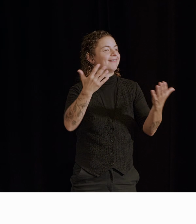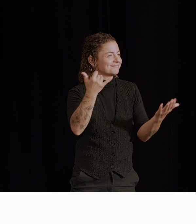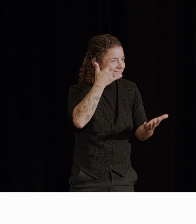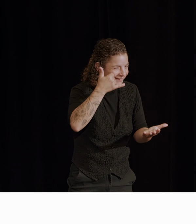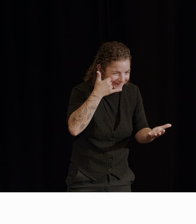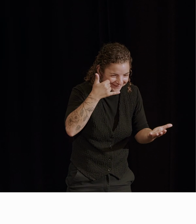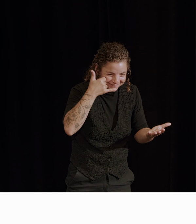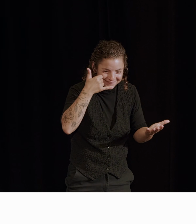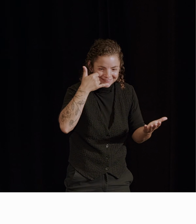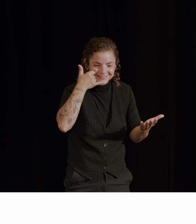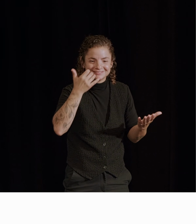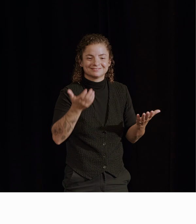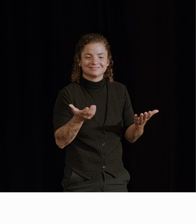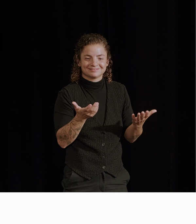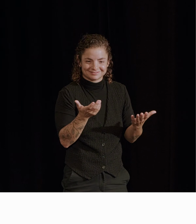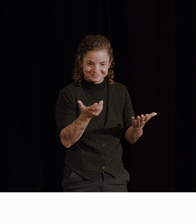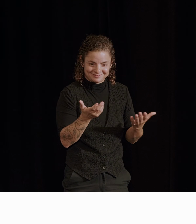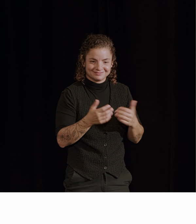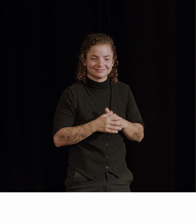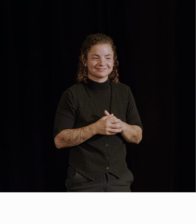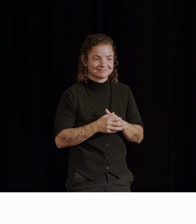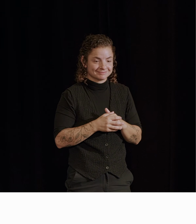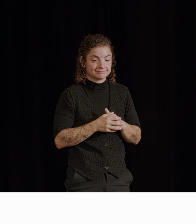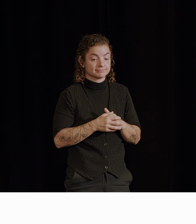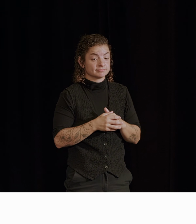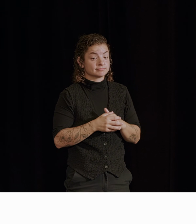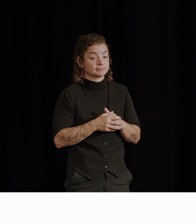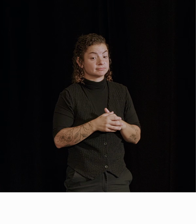I've now got an image of a touchscreen mobile phone.